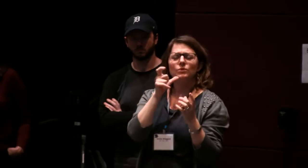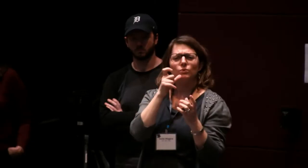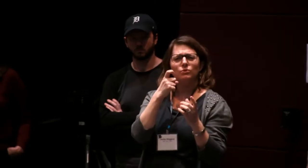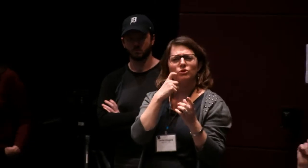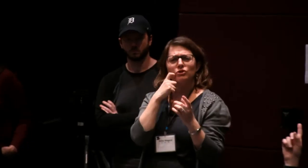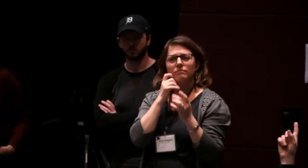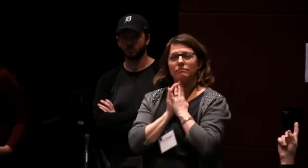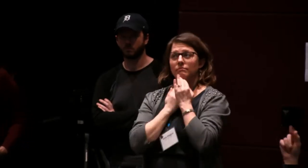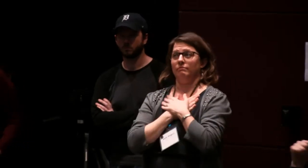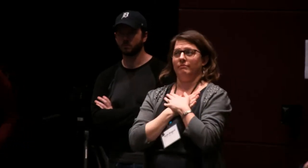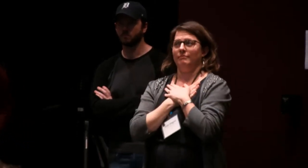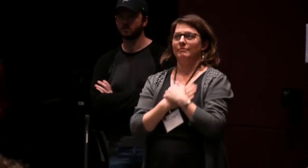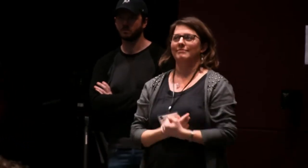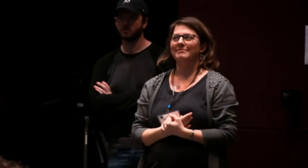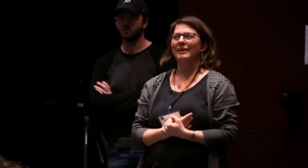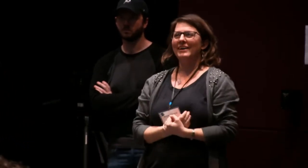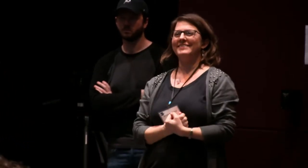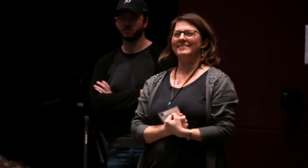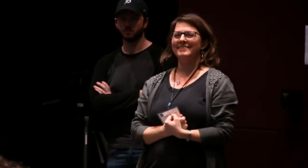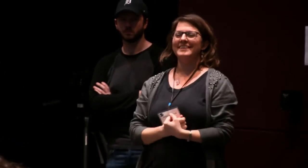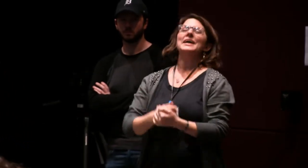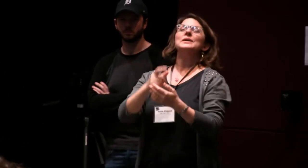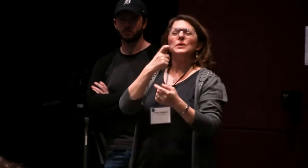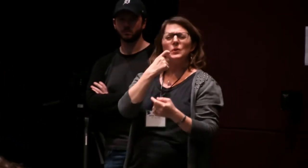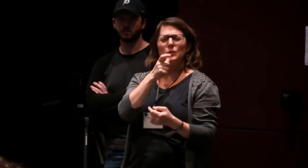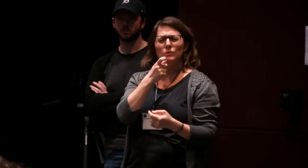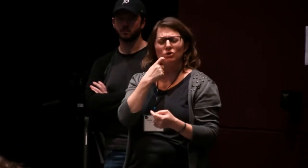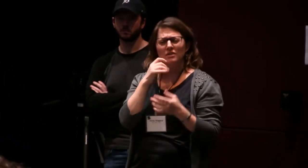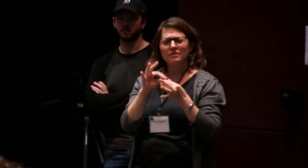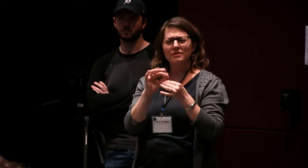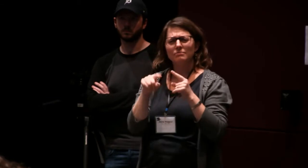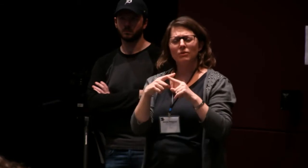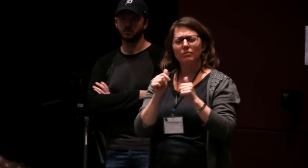We have time for about maybe three more questions, or comments.